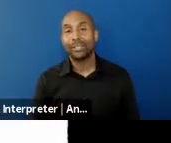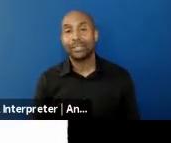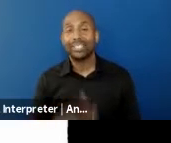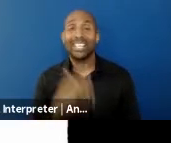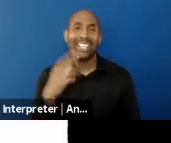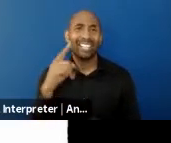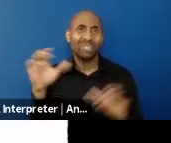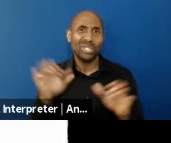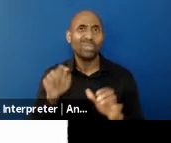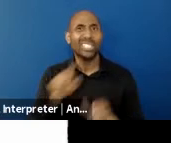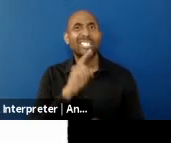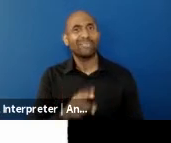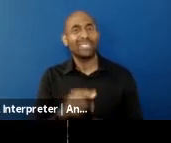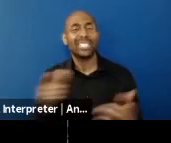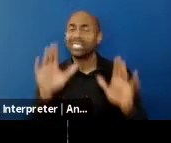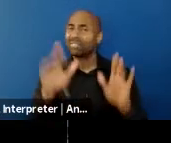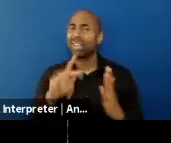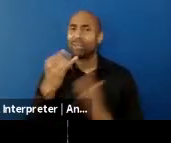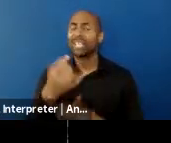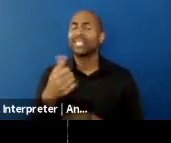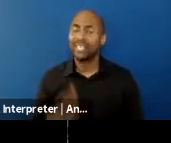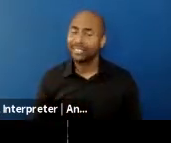Great project.